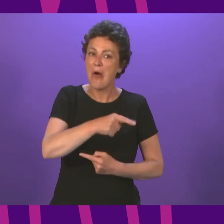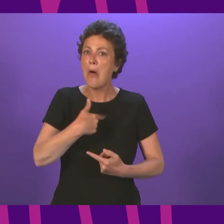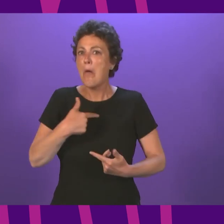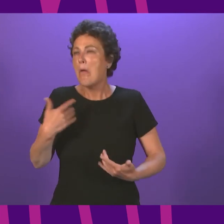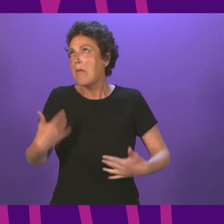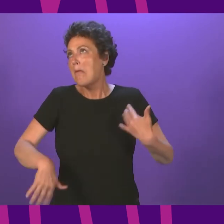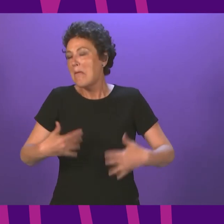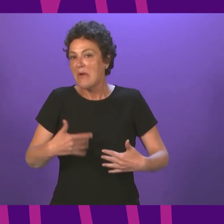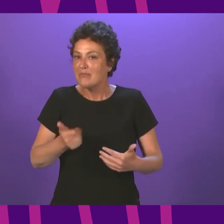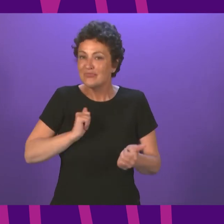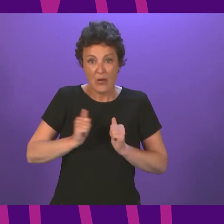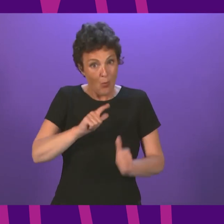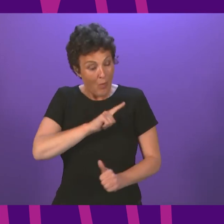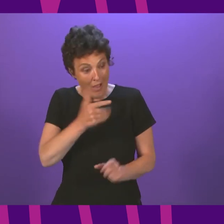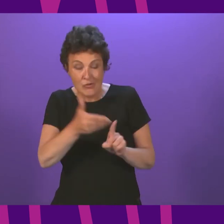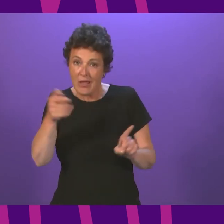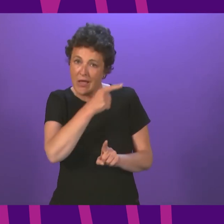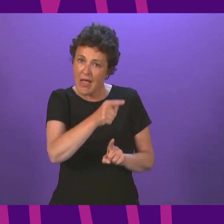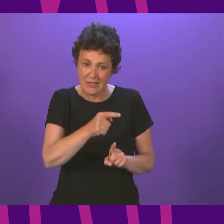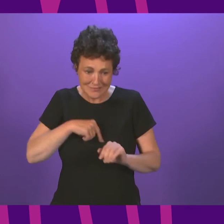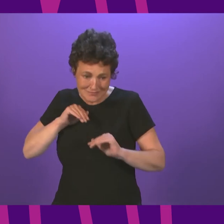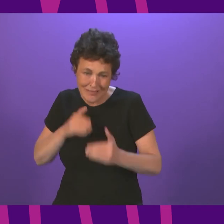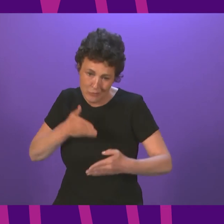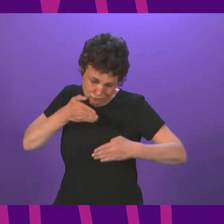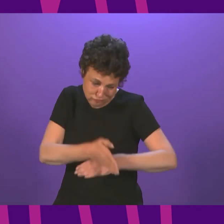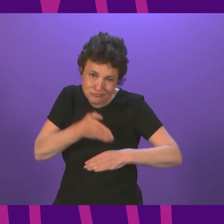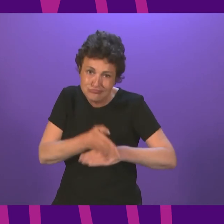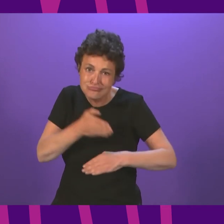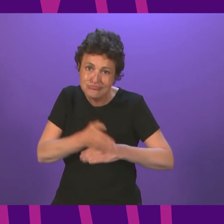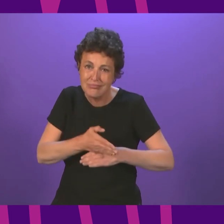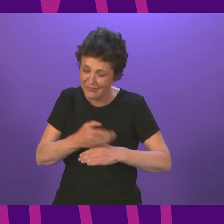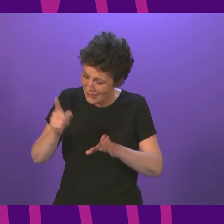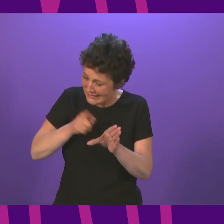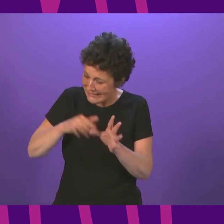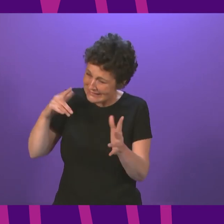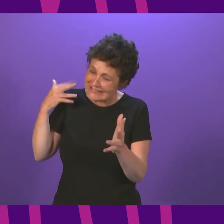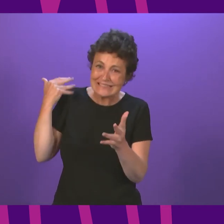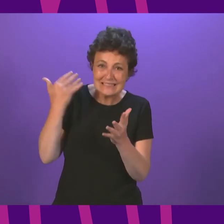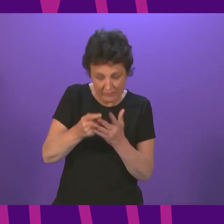effect, which would only add to the confusion that has been caused by coronavirus.